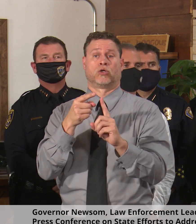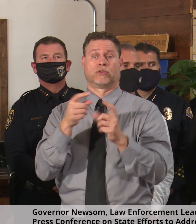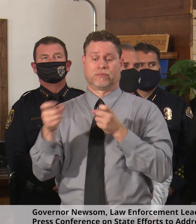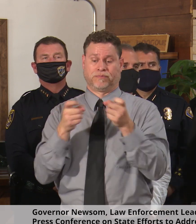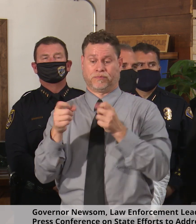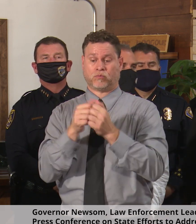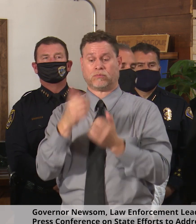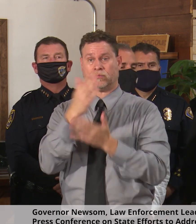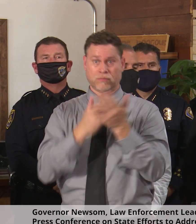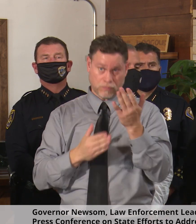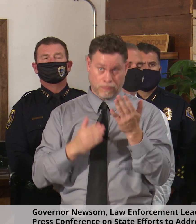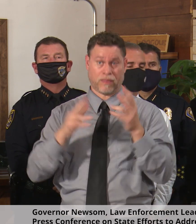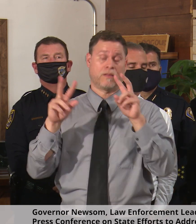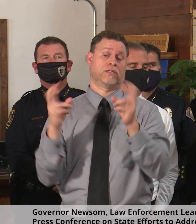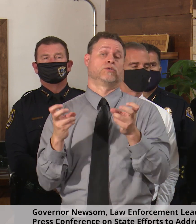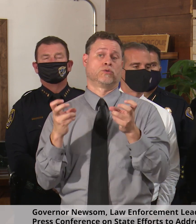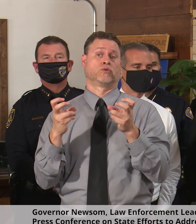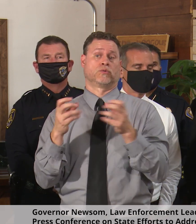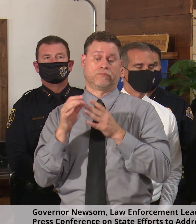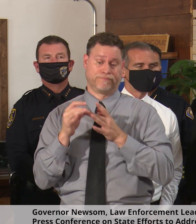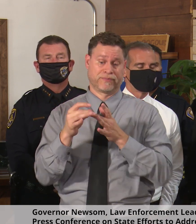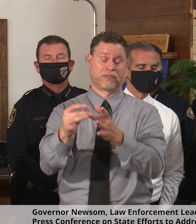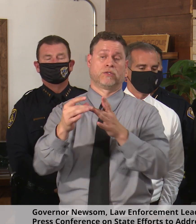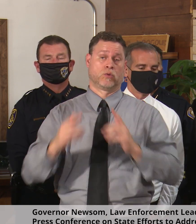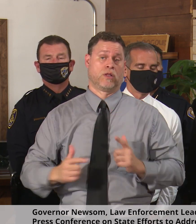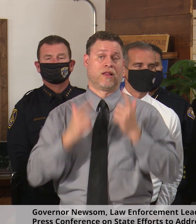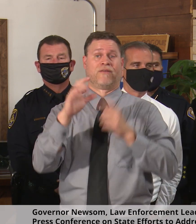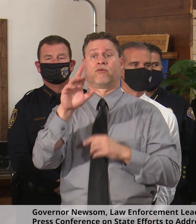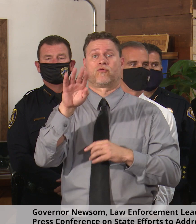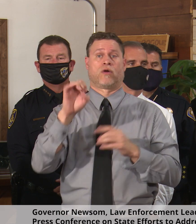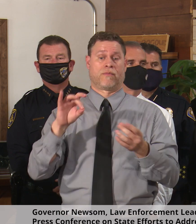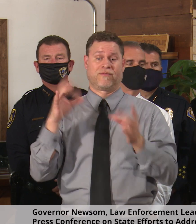some of the fundamental issues that lead to a life of crime and violence in the first place